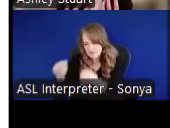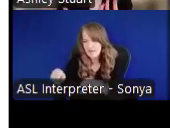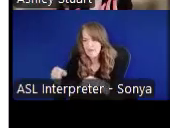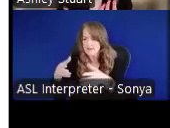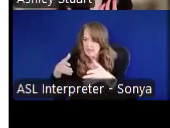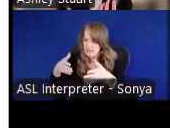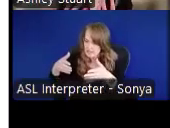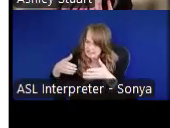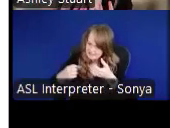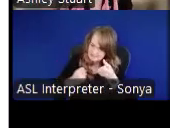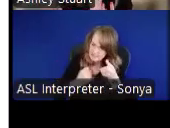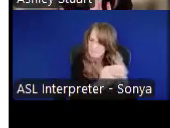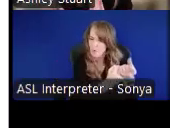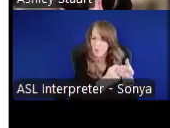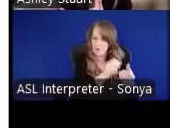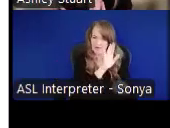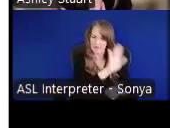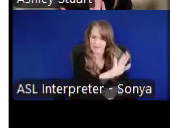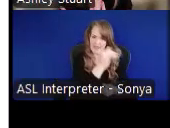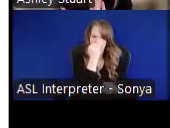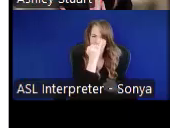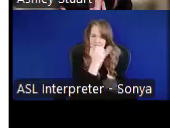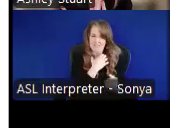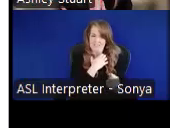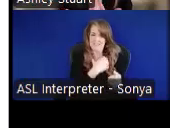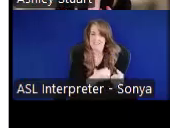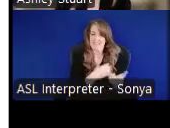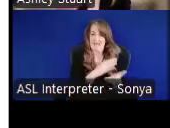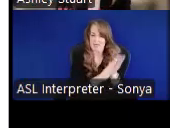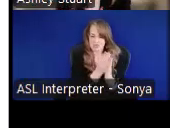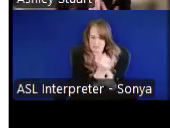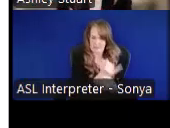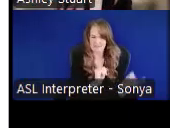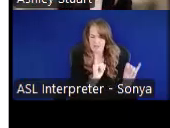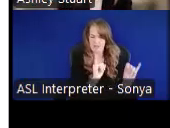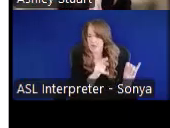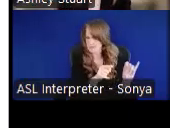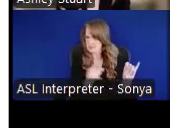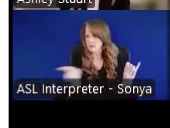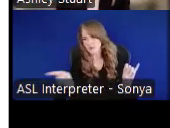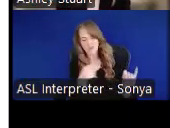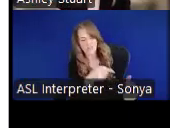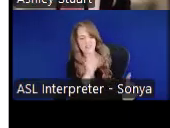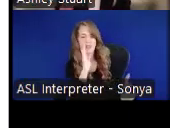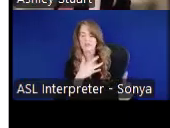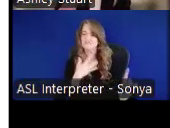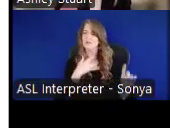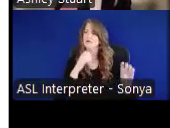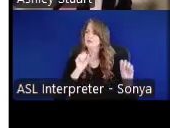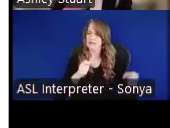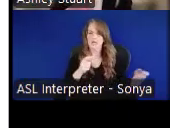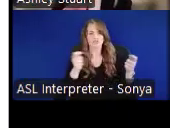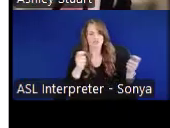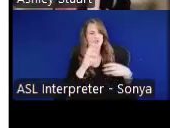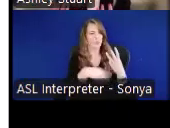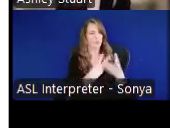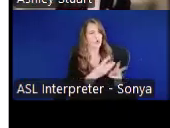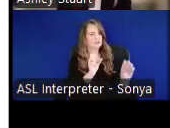for autonomy that toddlers naturally have, the more in control of their world that they'll feel and our job as